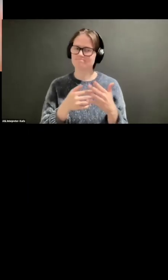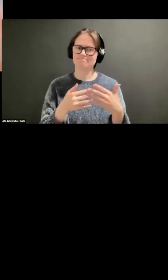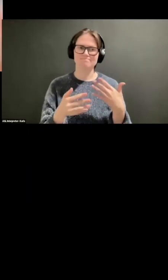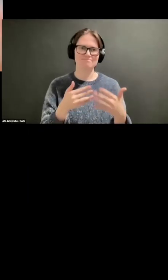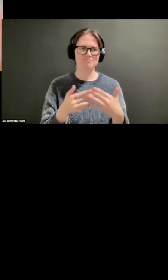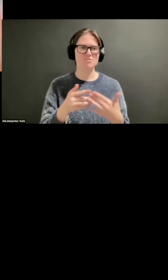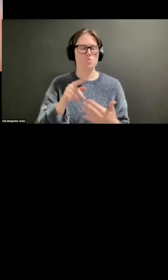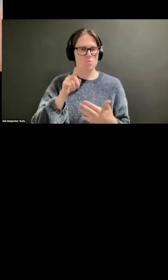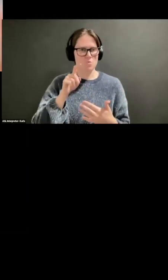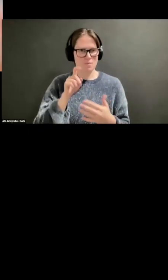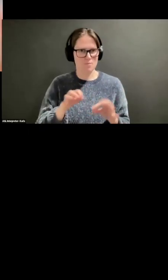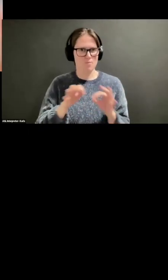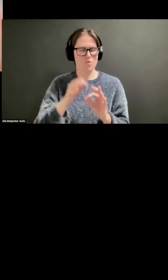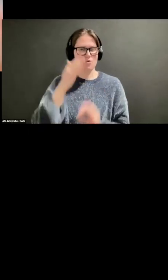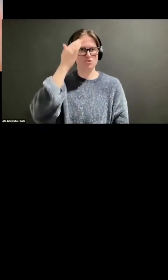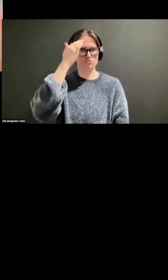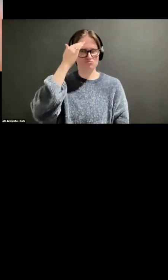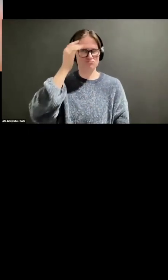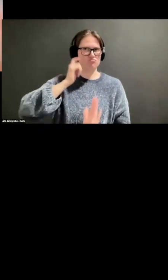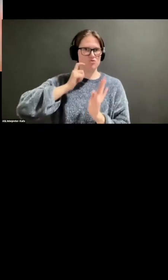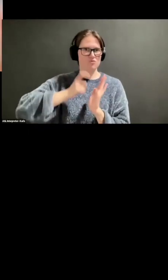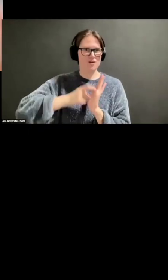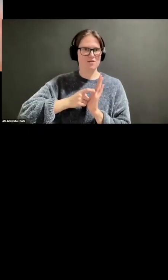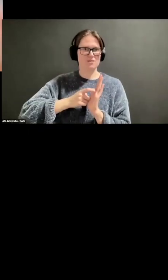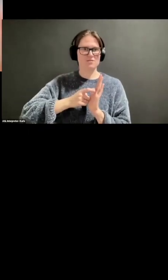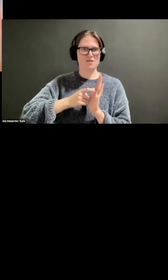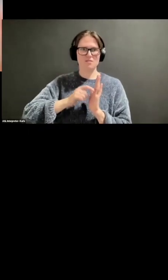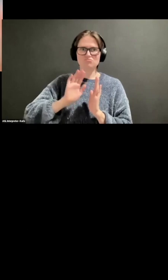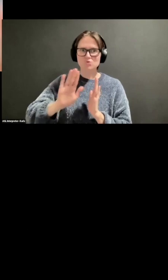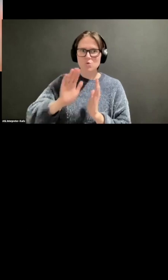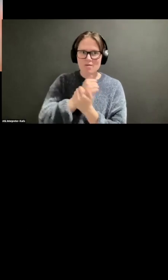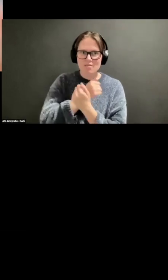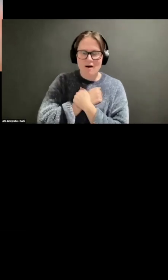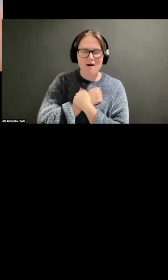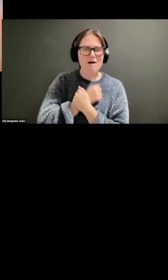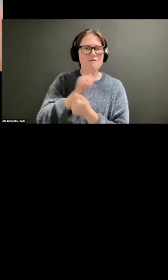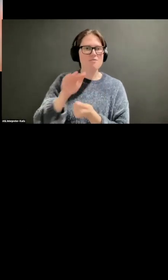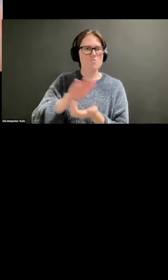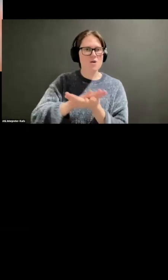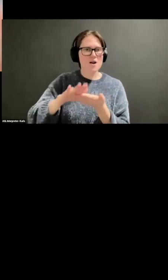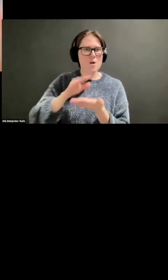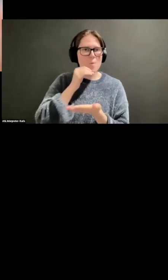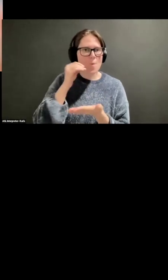your nice home, all the toys, a loving family, none of that